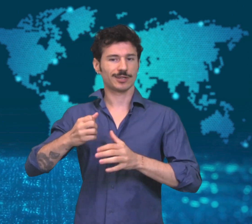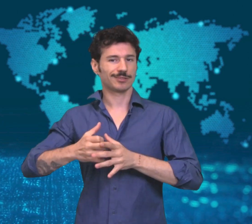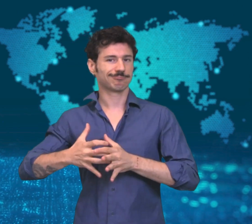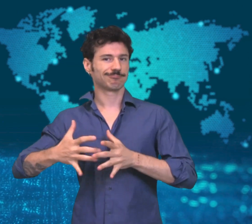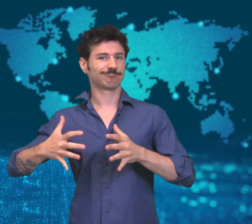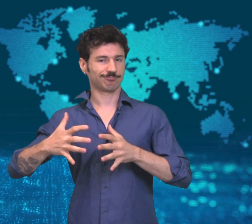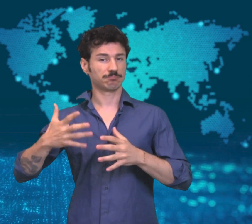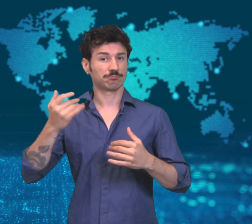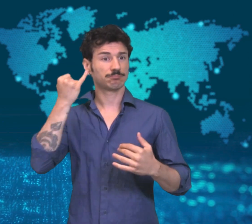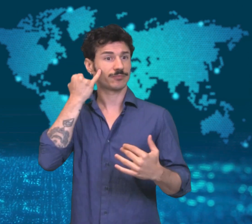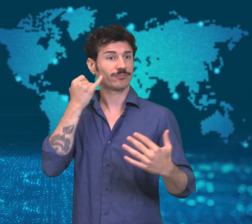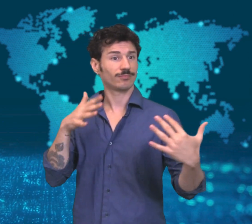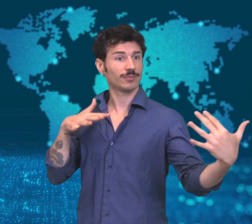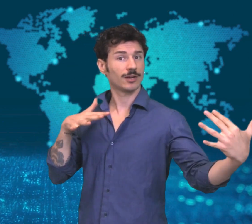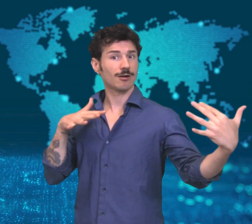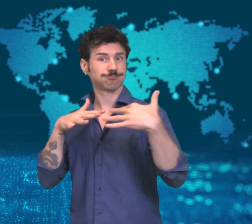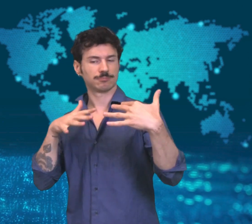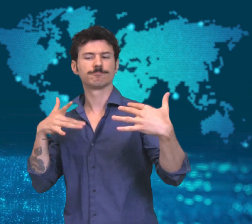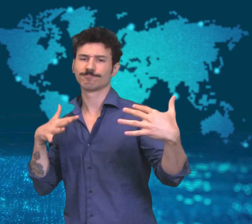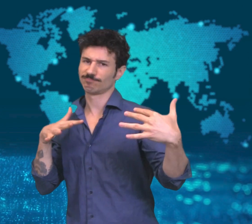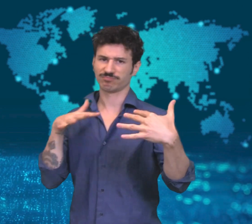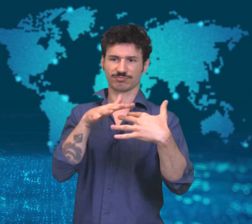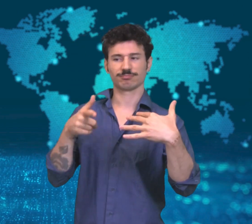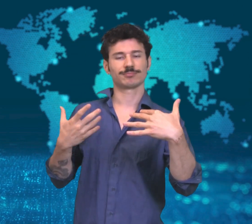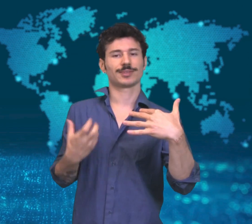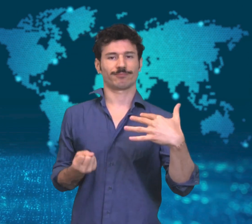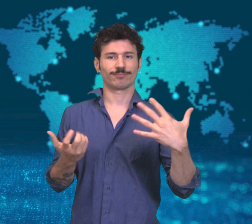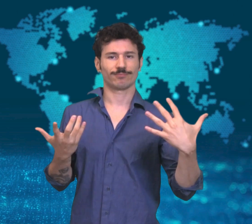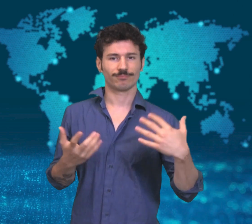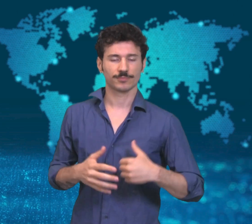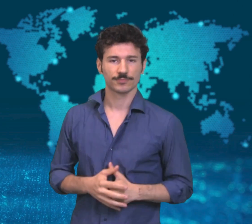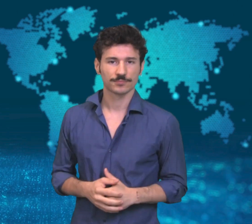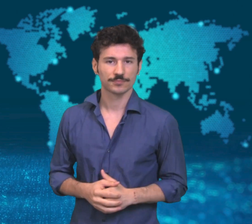strongly respond to any military actions.